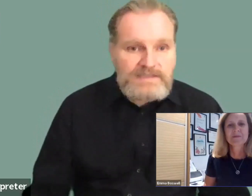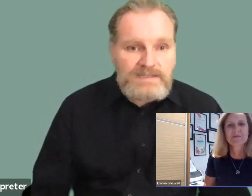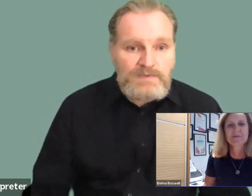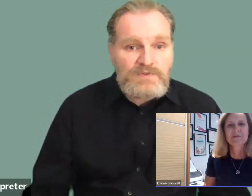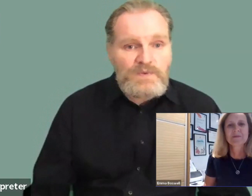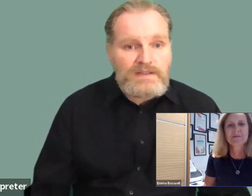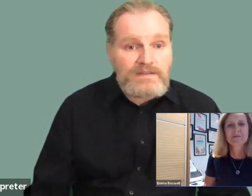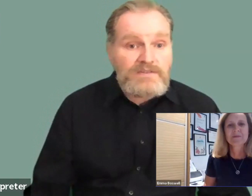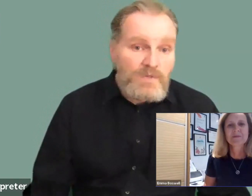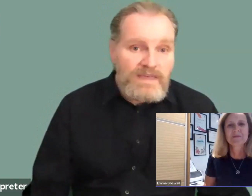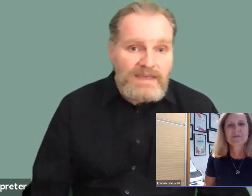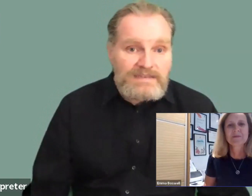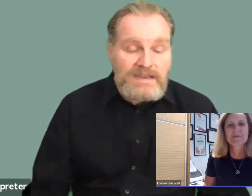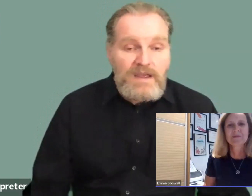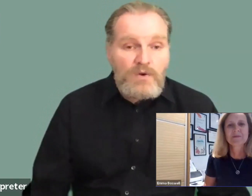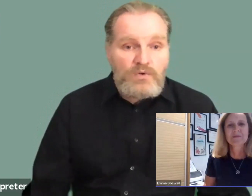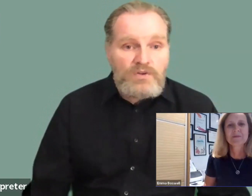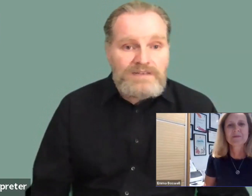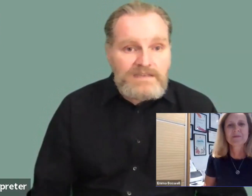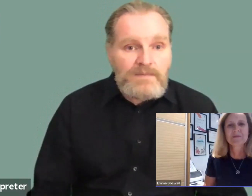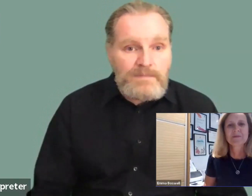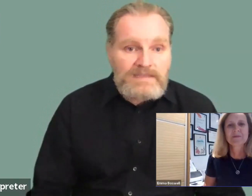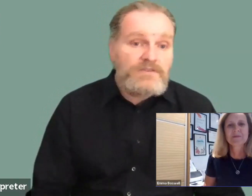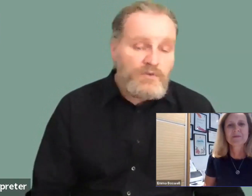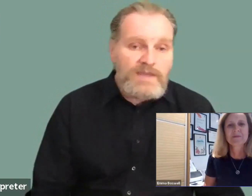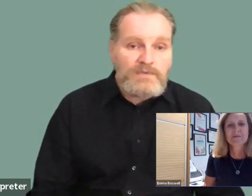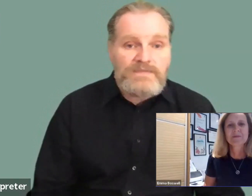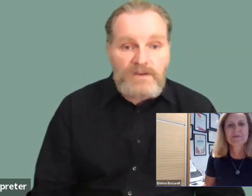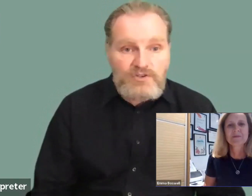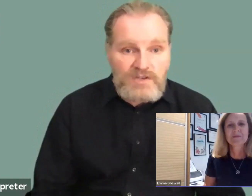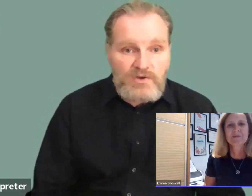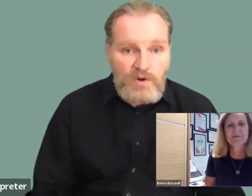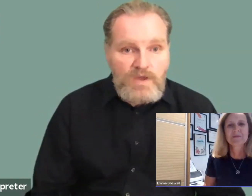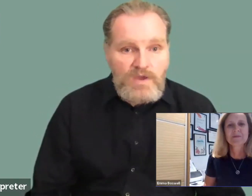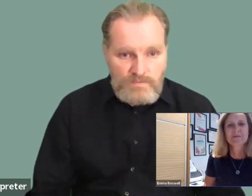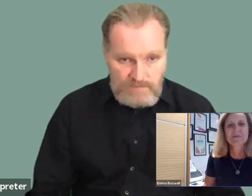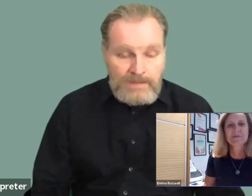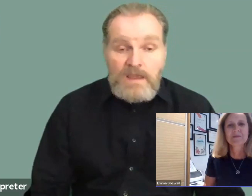assessment as well, so that all your needs are met and you're able to function in your own home.